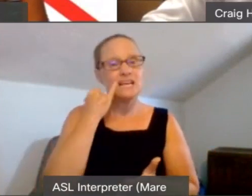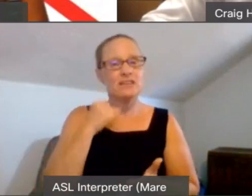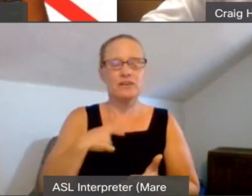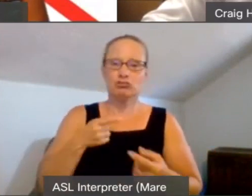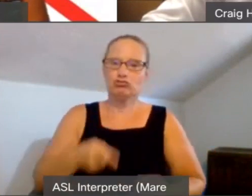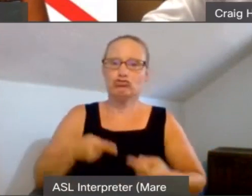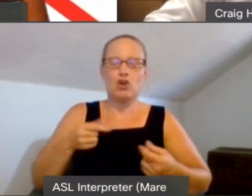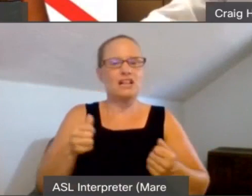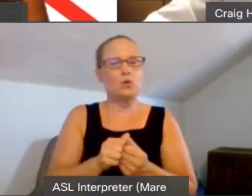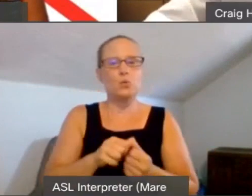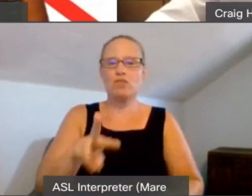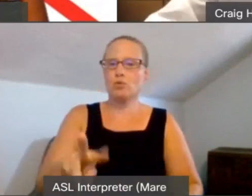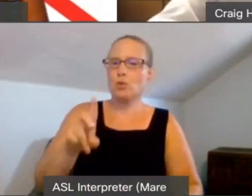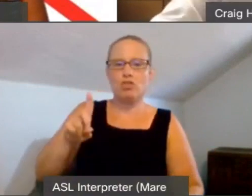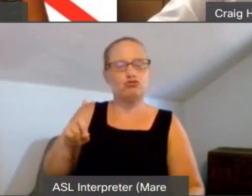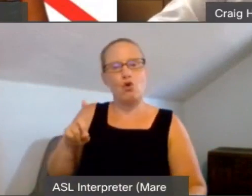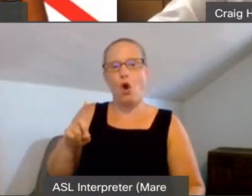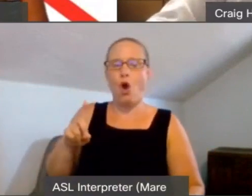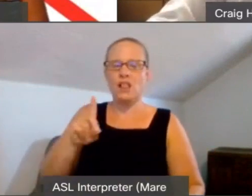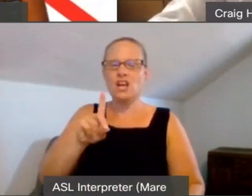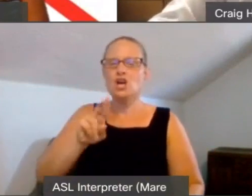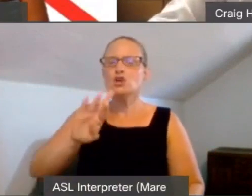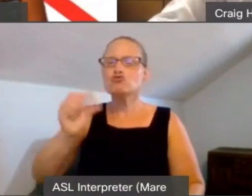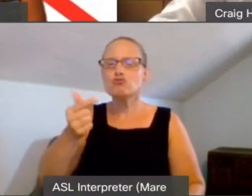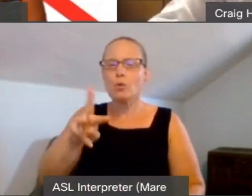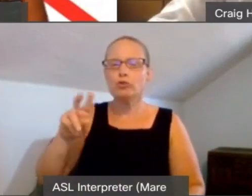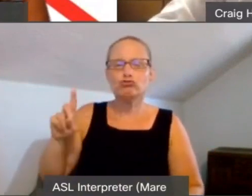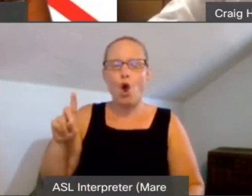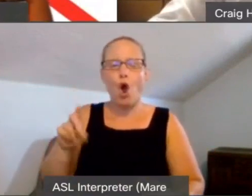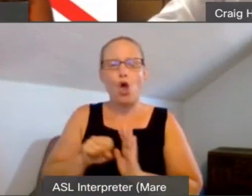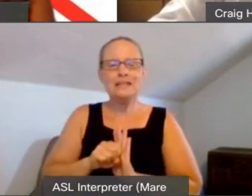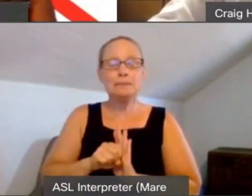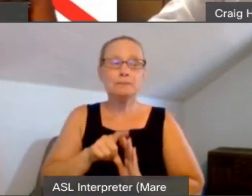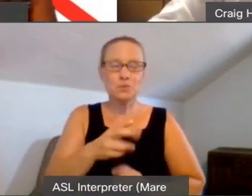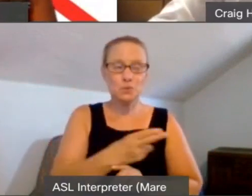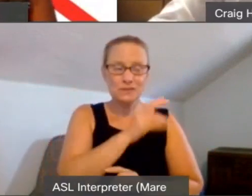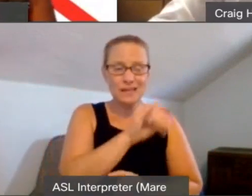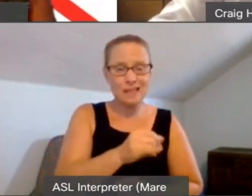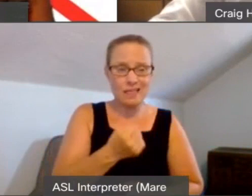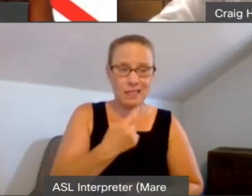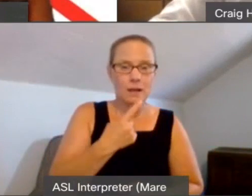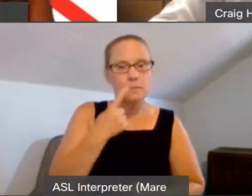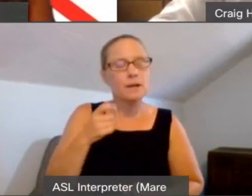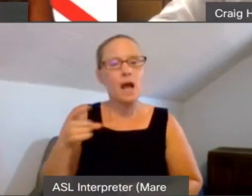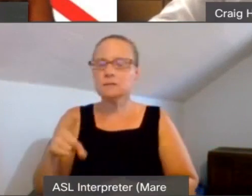or to try to wean themselves off their medication whereas the using the buprenorphine inappropriately, because it was denied to them appropriately.